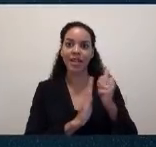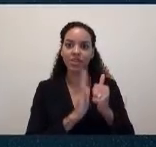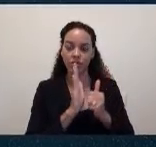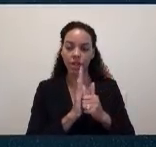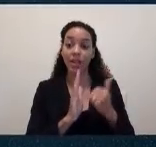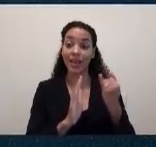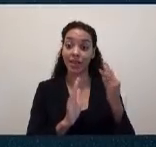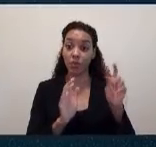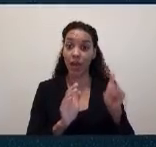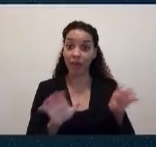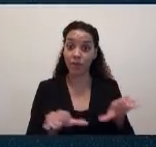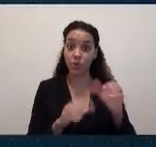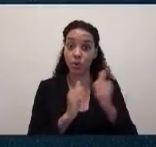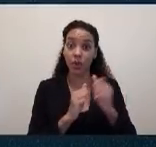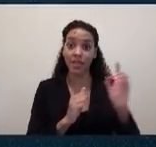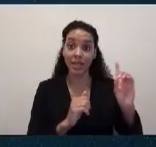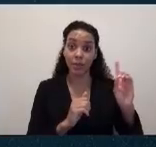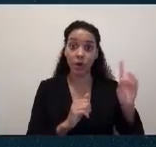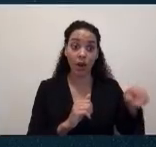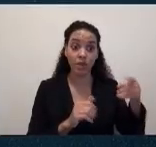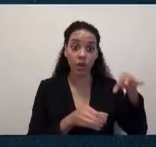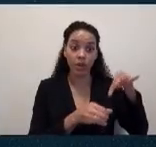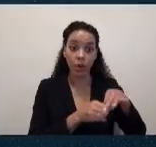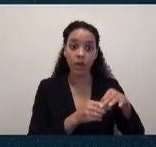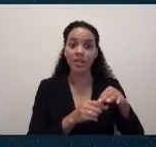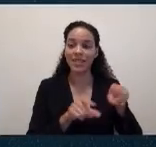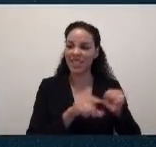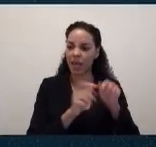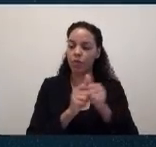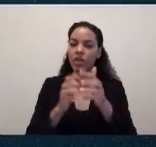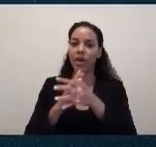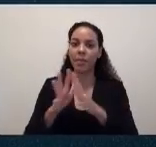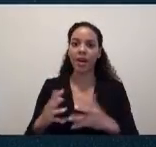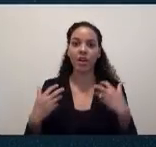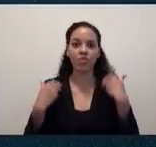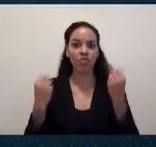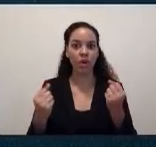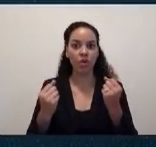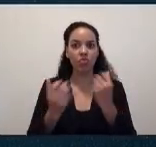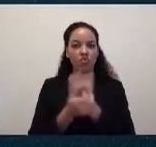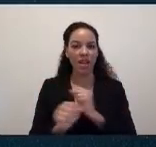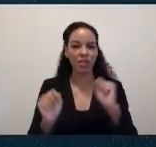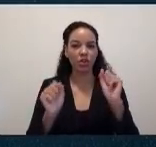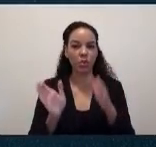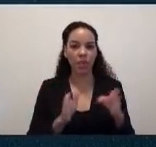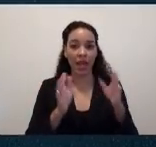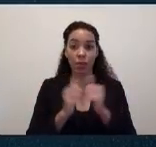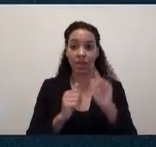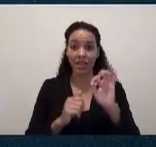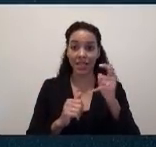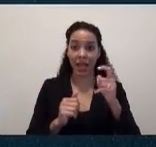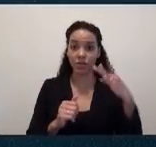as we did with the American Rescue Plan that brought you the child tax credit, then that's the way we're going to go. But we're not going to stop fighting.